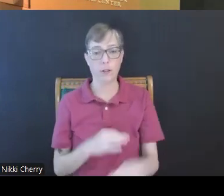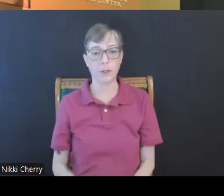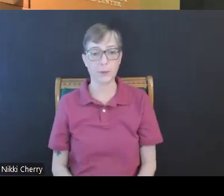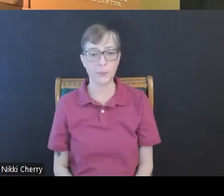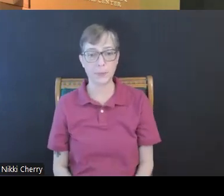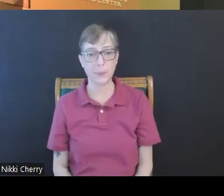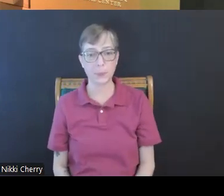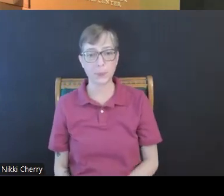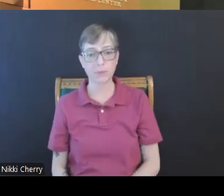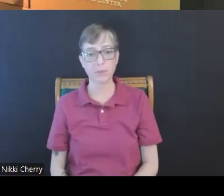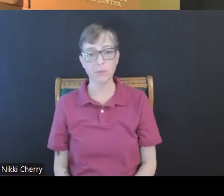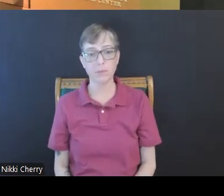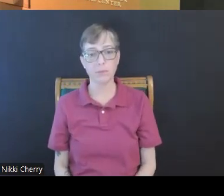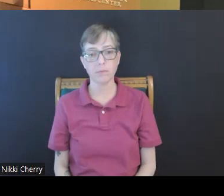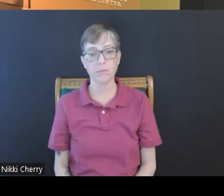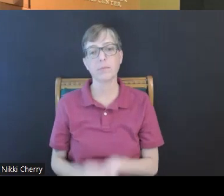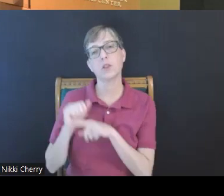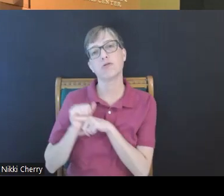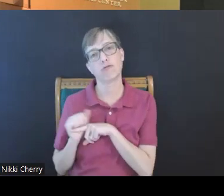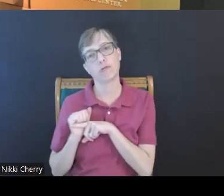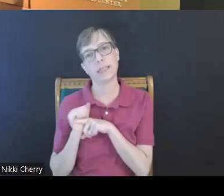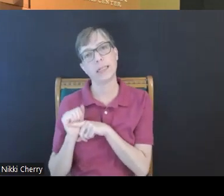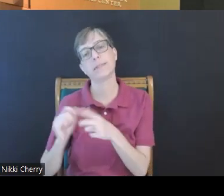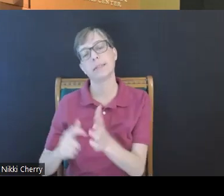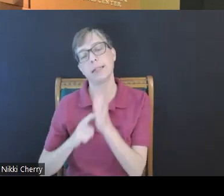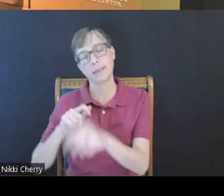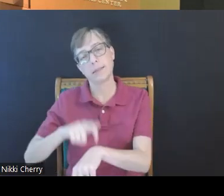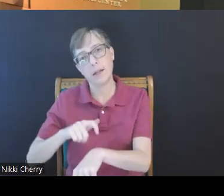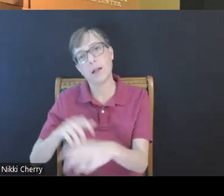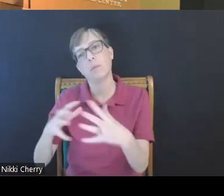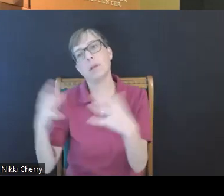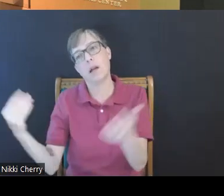need to train more mental health professionals it takes a long time and a lot of money to train a